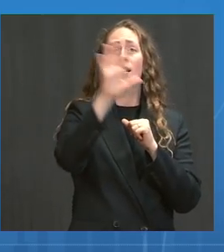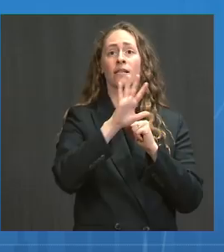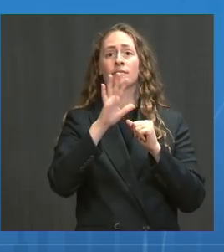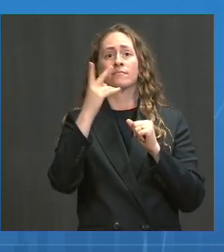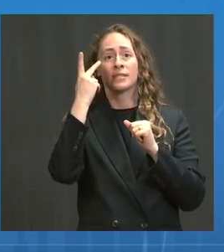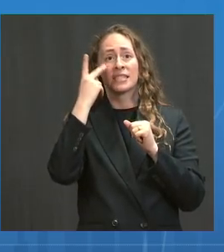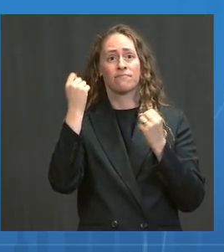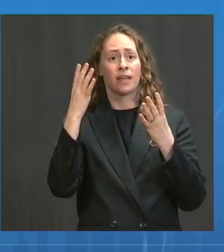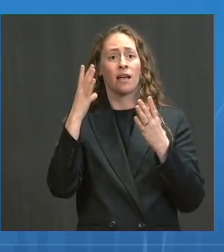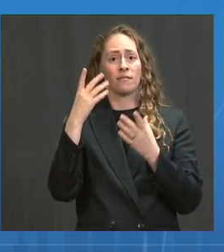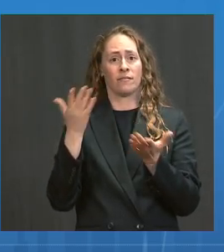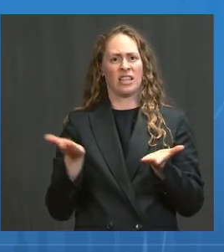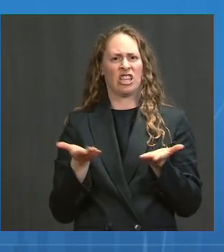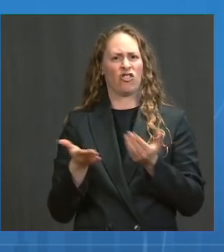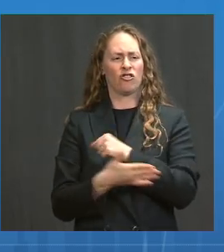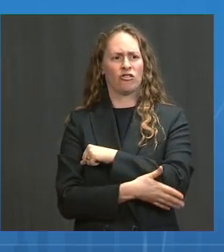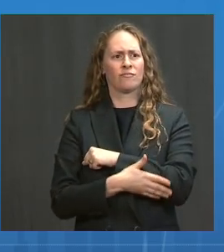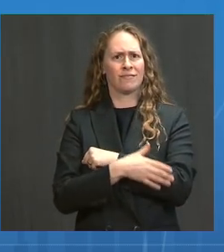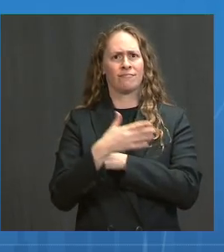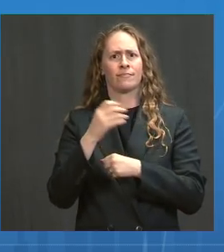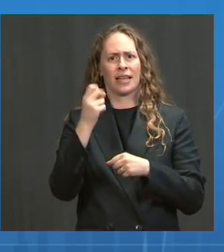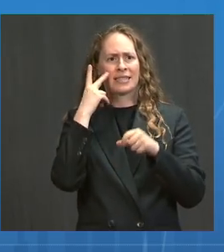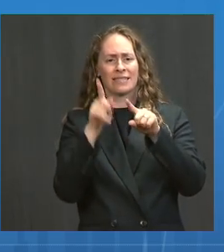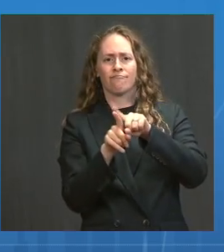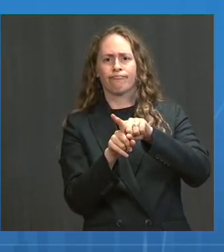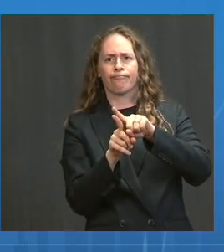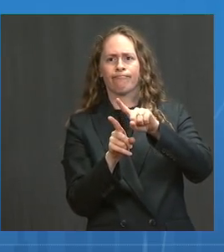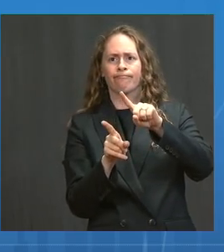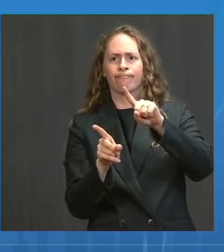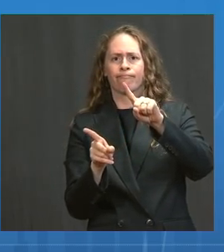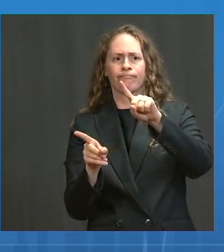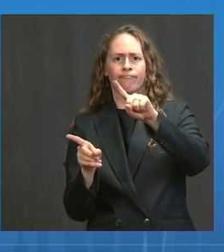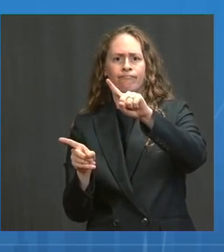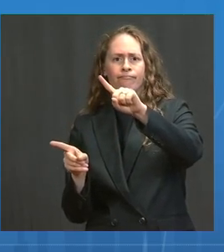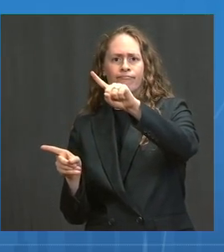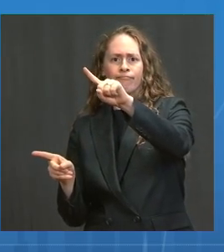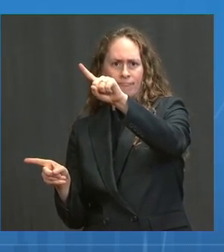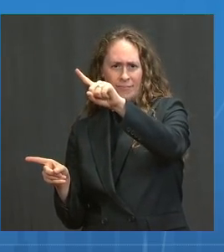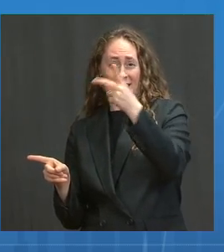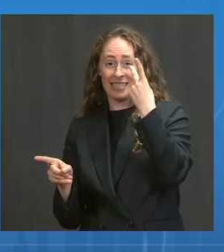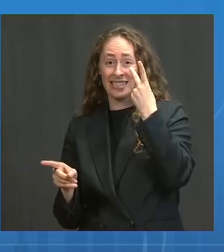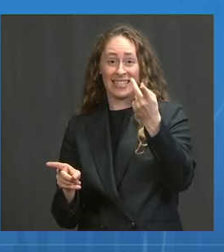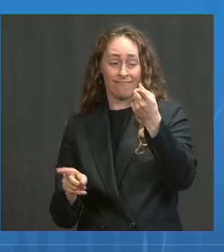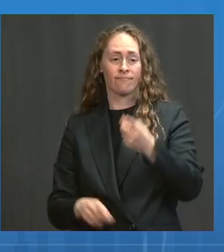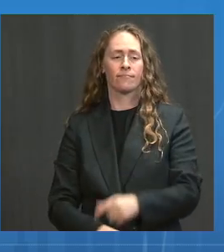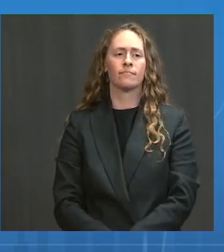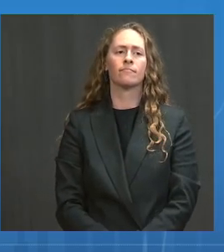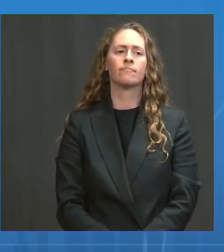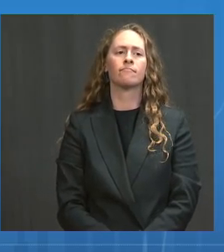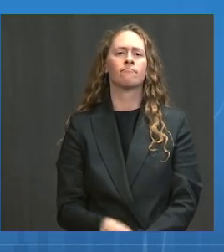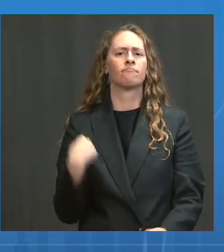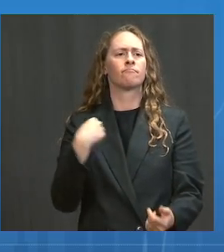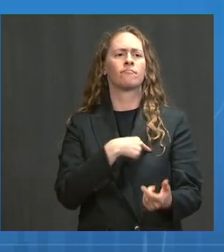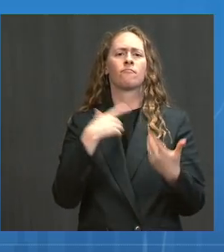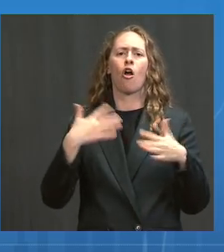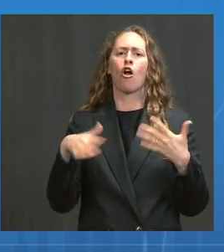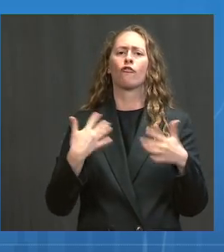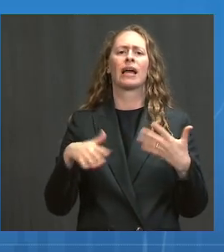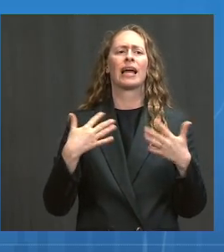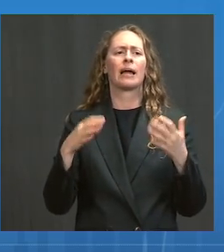they're dramatically different, as is the dynamics of infection. And as we've always said, you can make general guidelines,